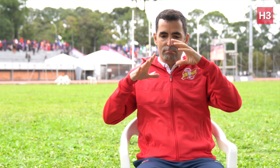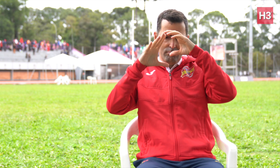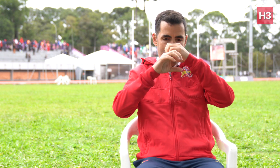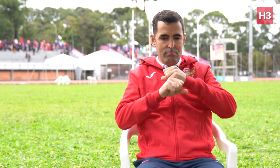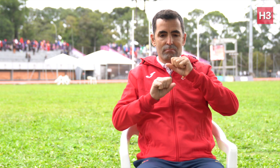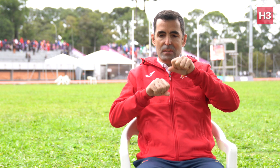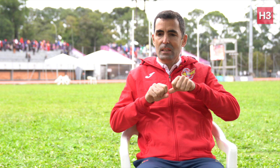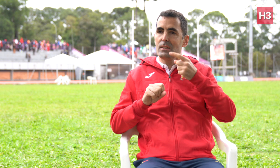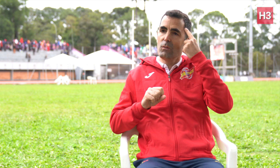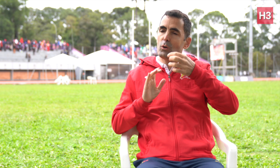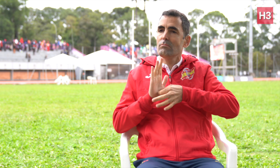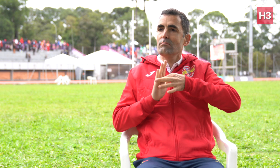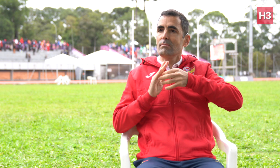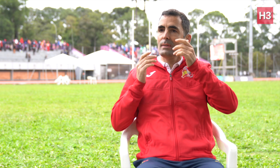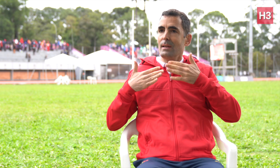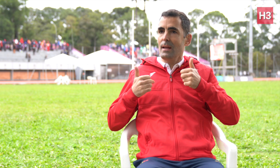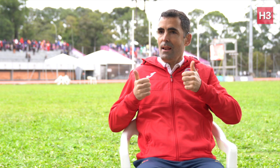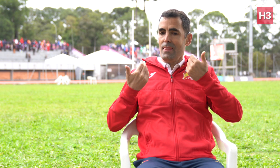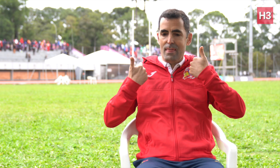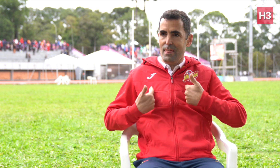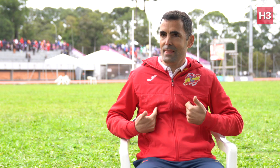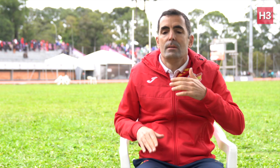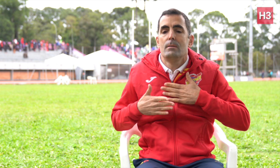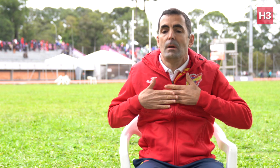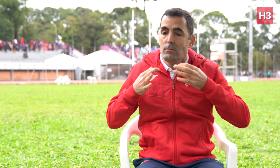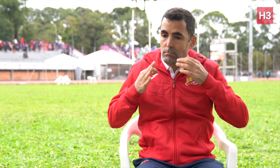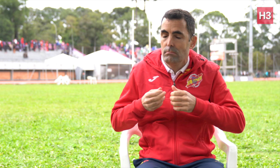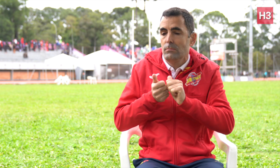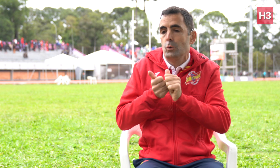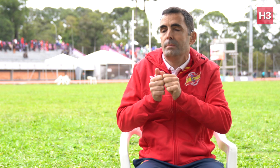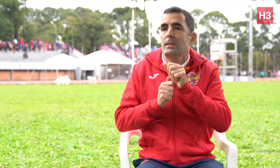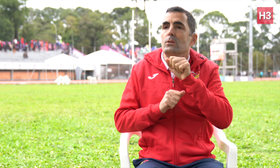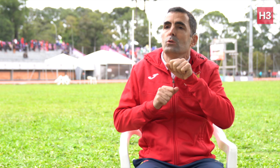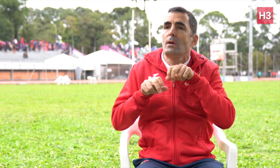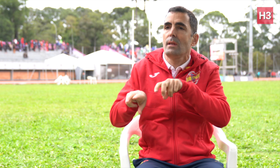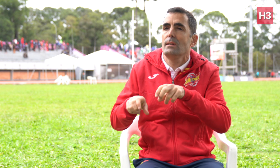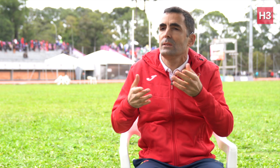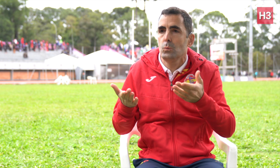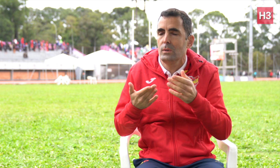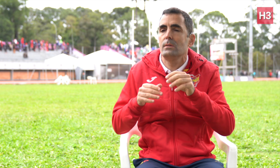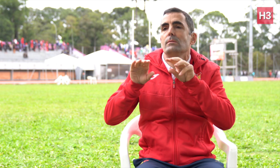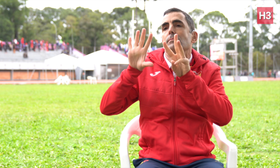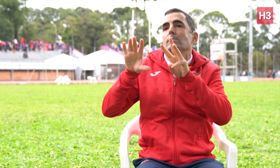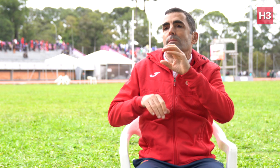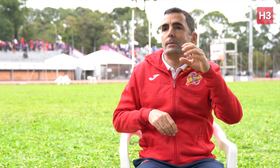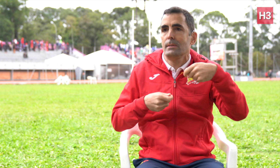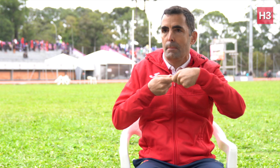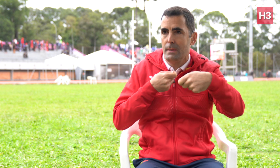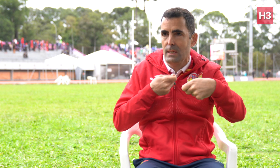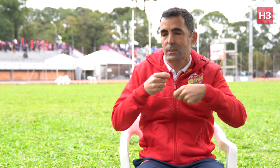without any communication barriers. They can just focus on themselves and aim to be the best they can physically be.